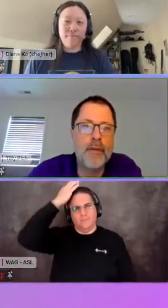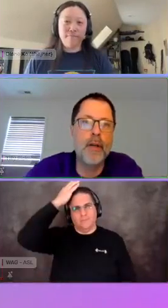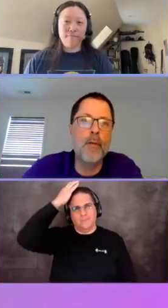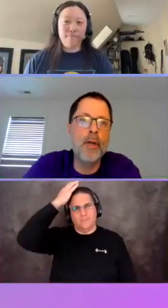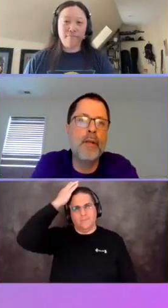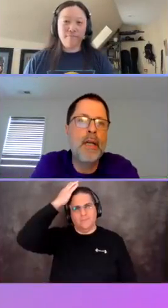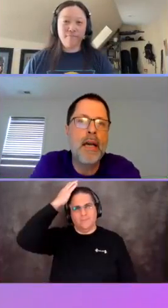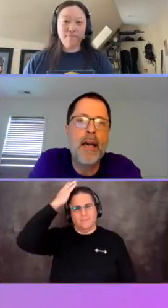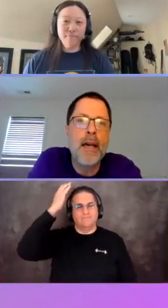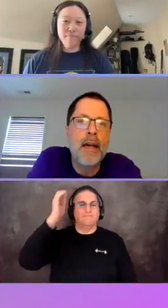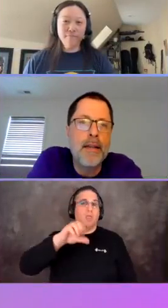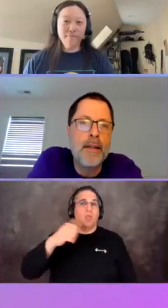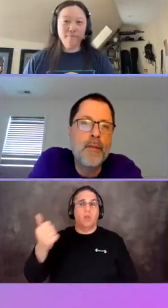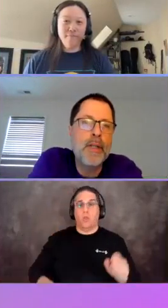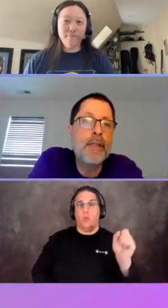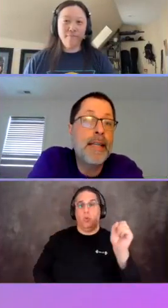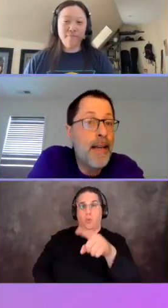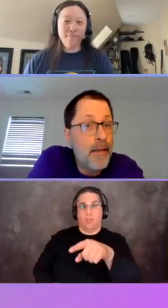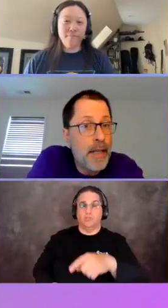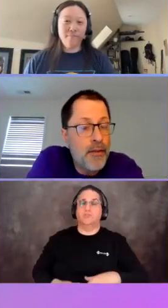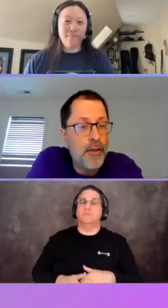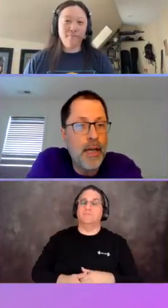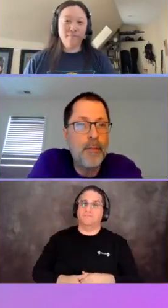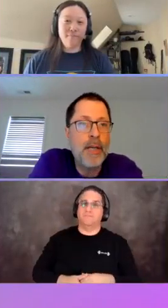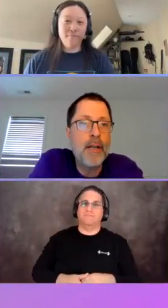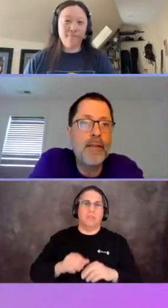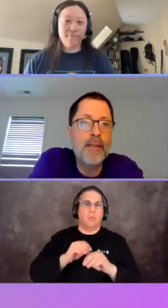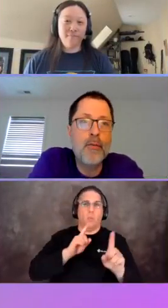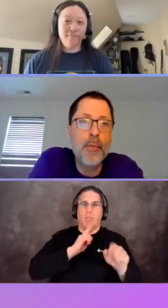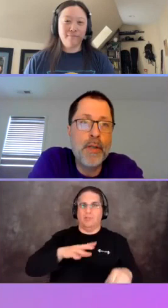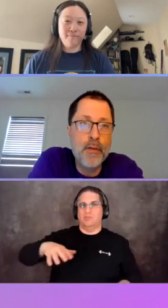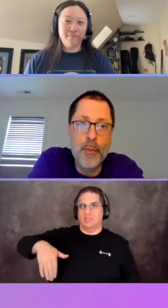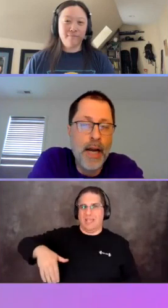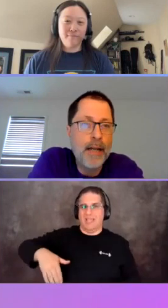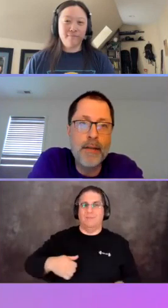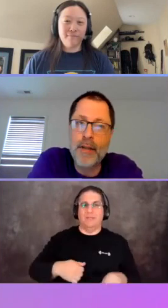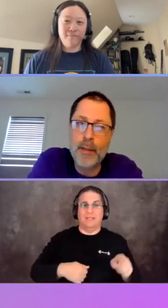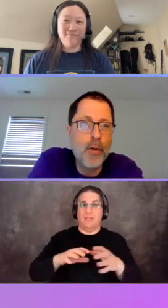answered you would want to answer -- a link as a whole not as a group here